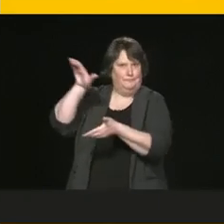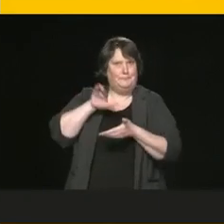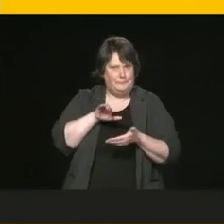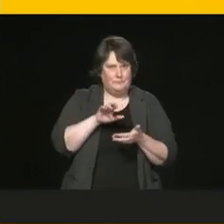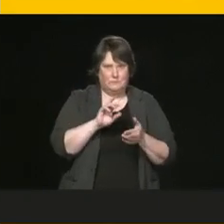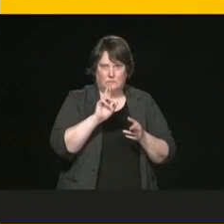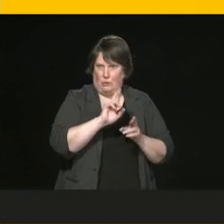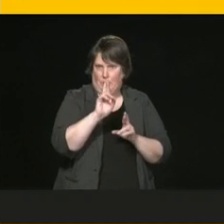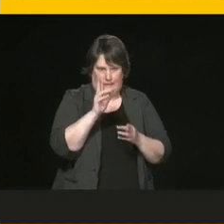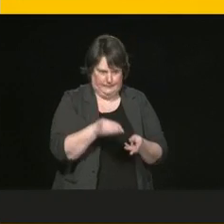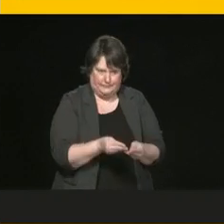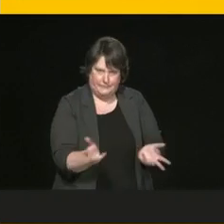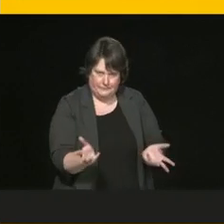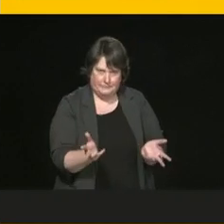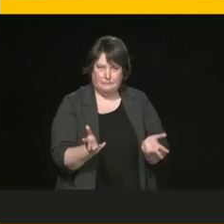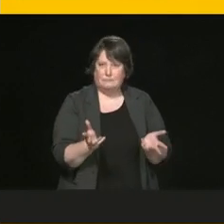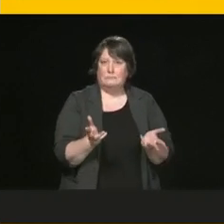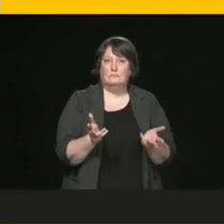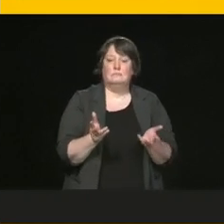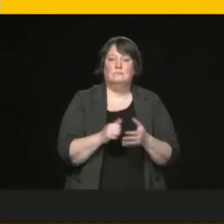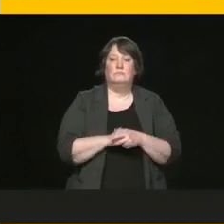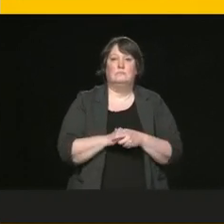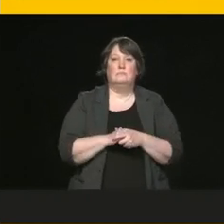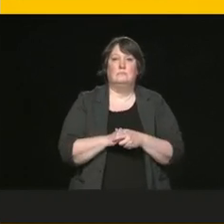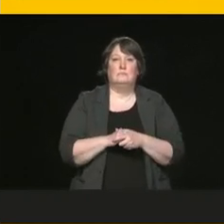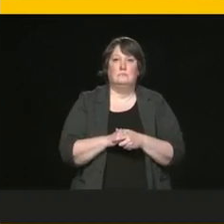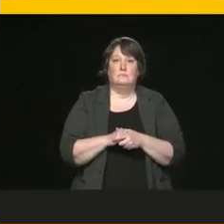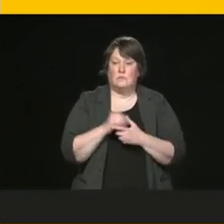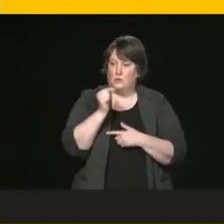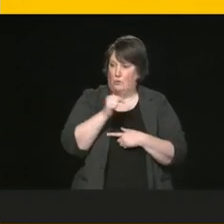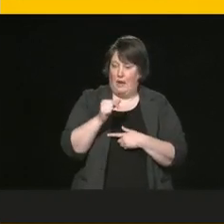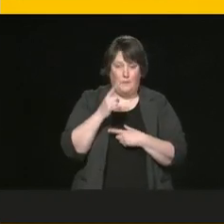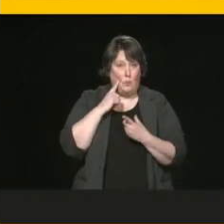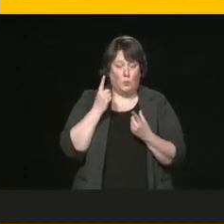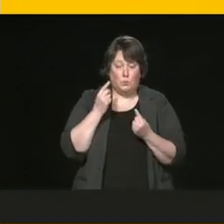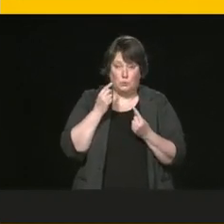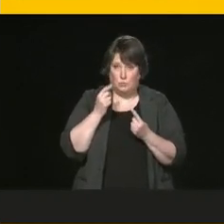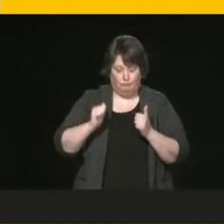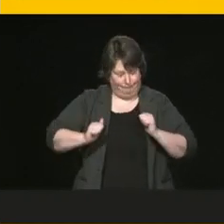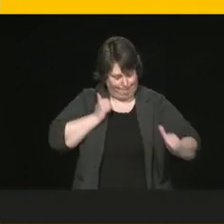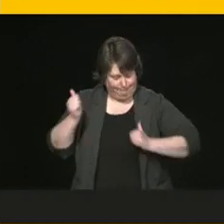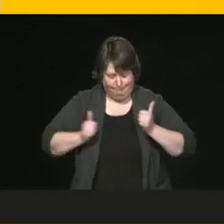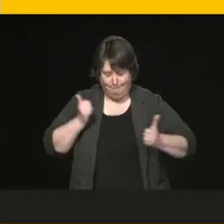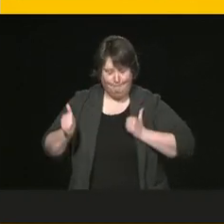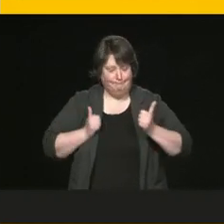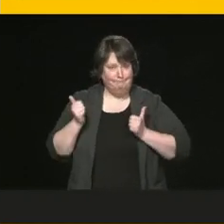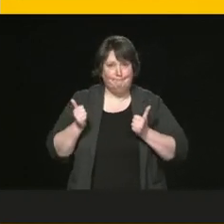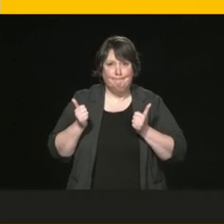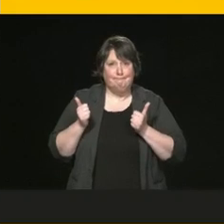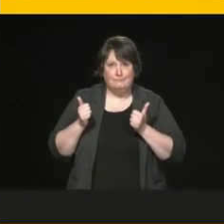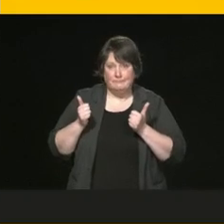PROPER AVAILABILITY OF MEDICATIONS AND ESSENTIAL GOODS